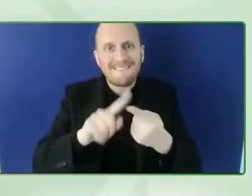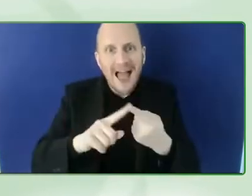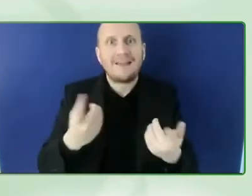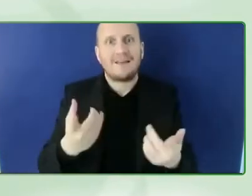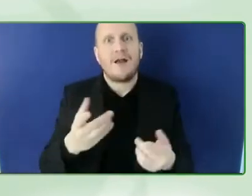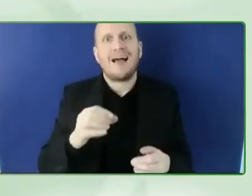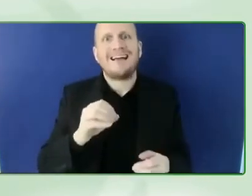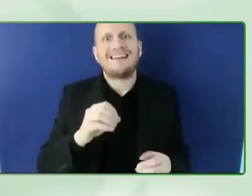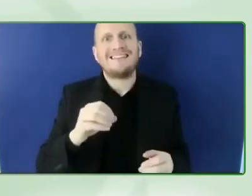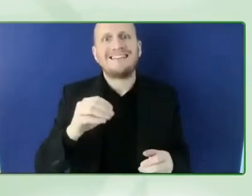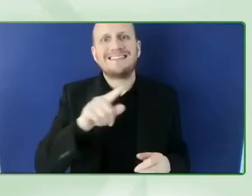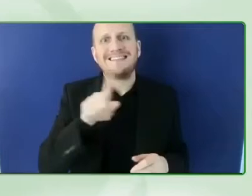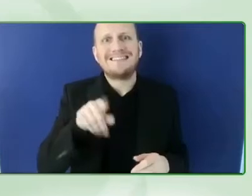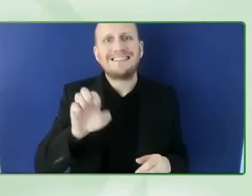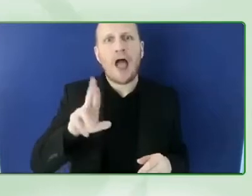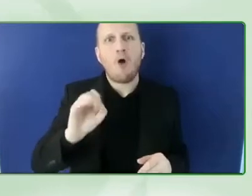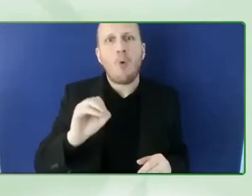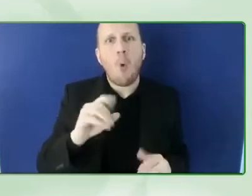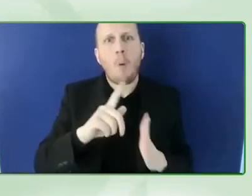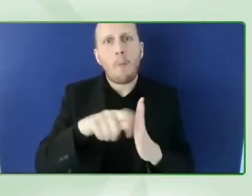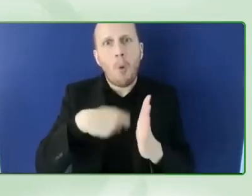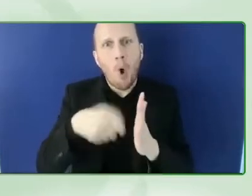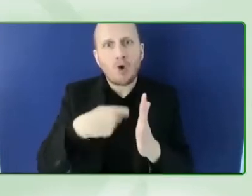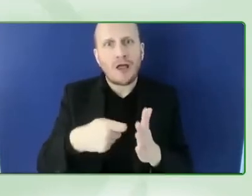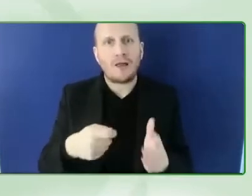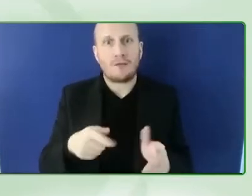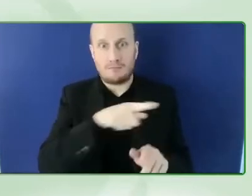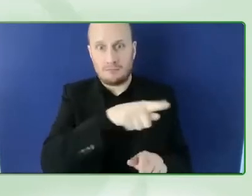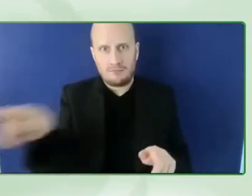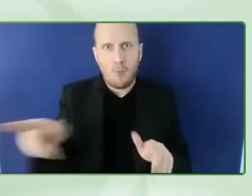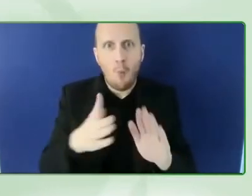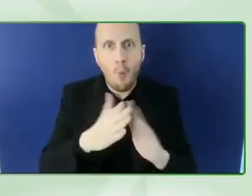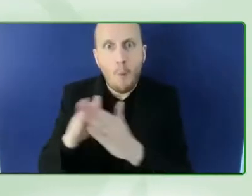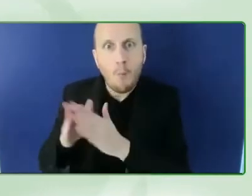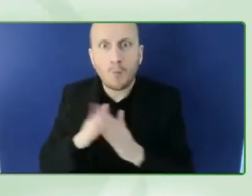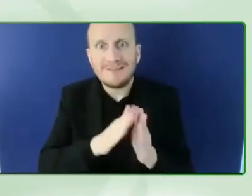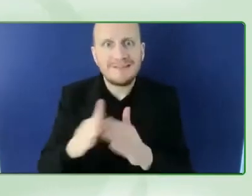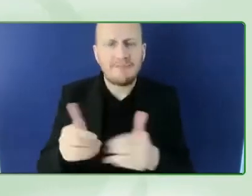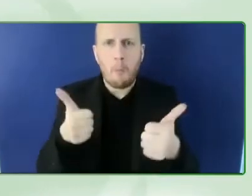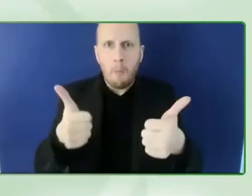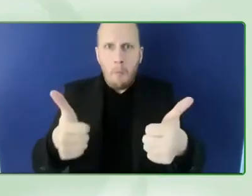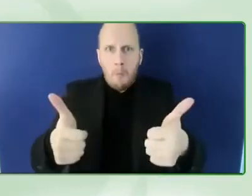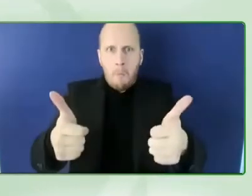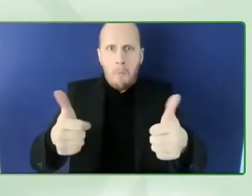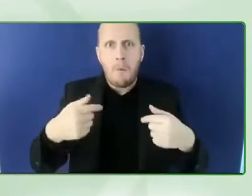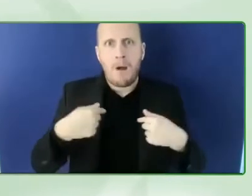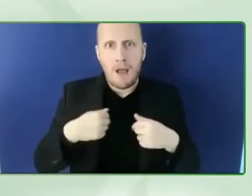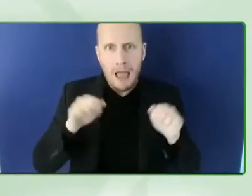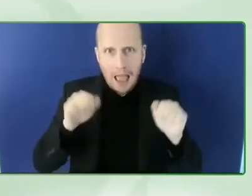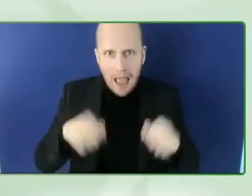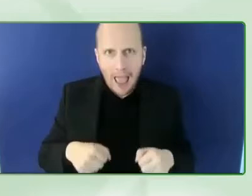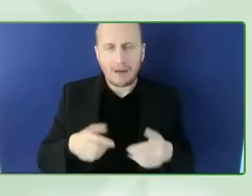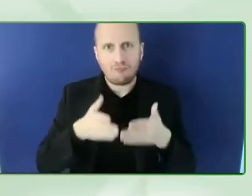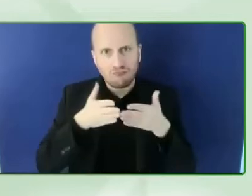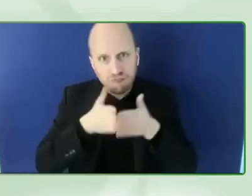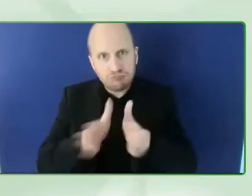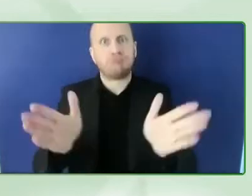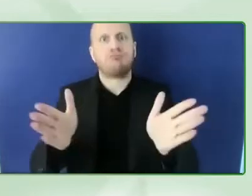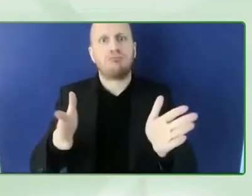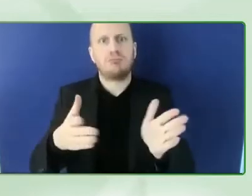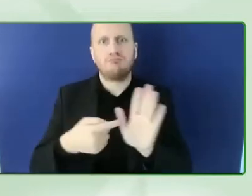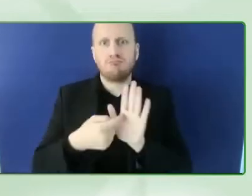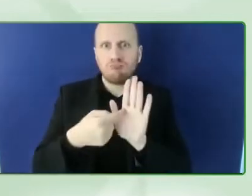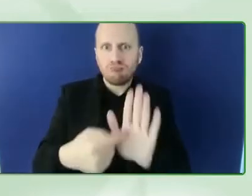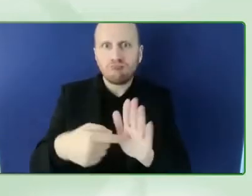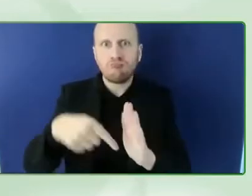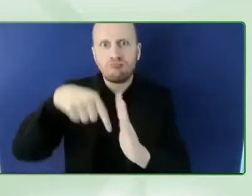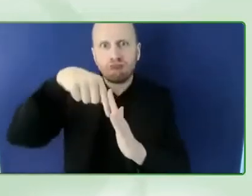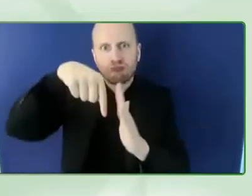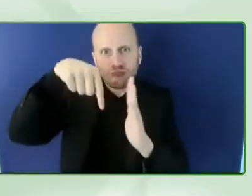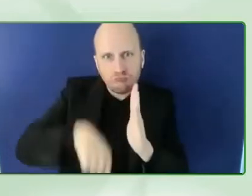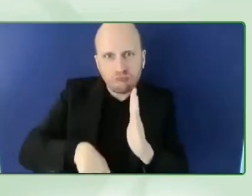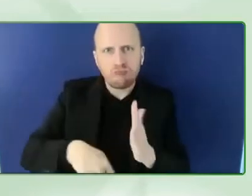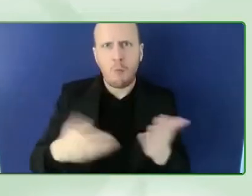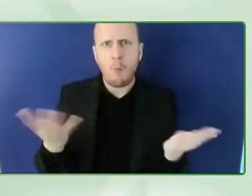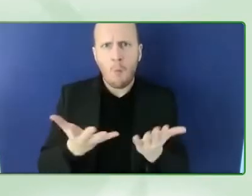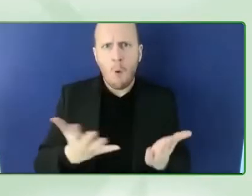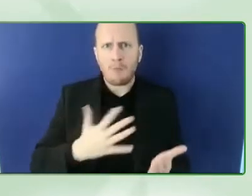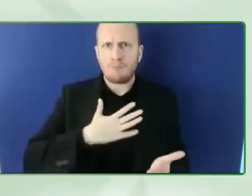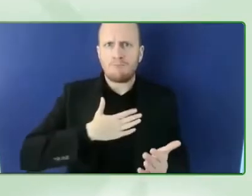and i would like to give nir the opportunity to share more deeply about the project possible and